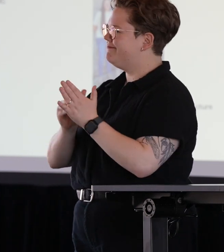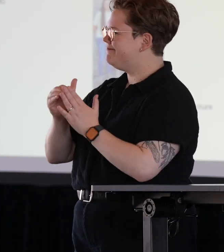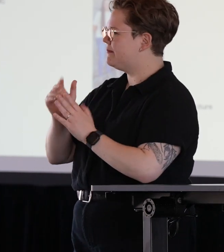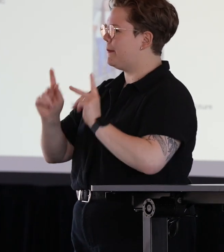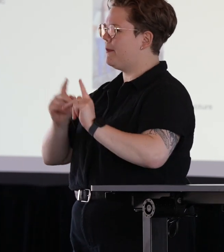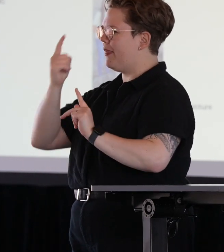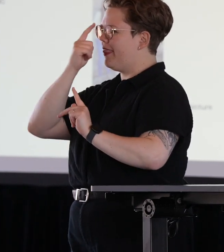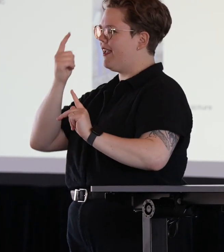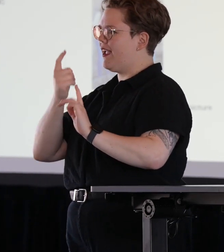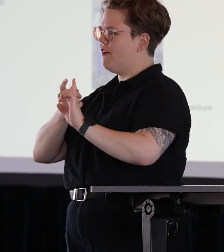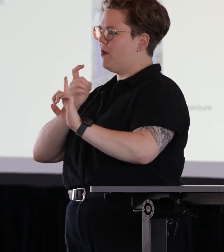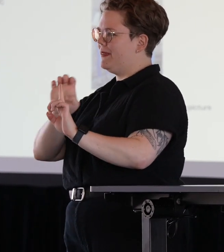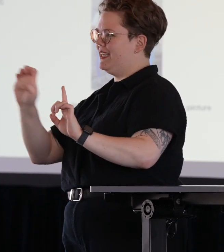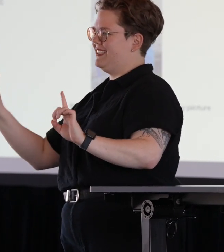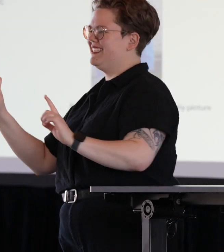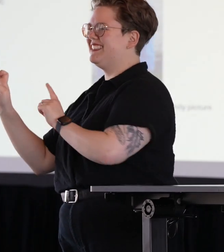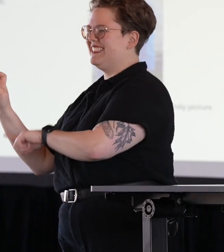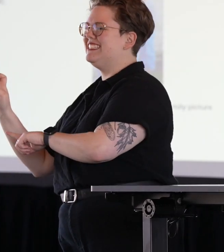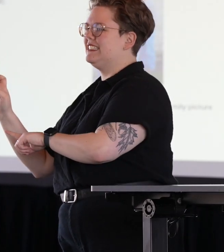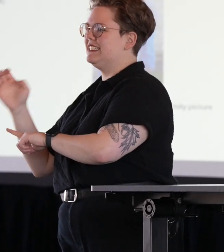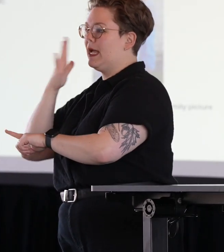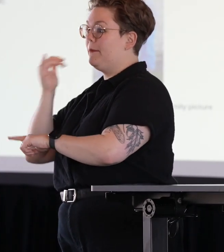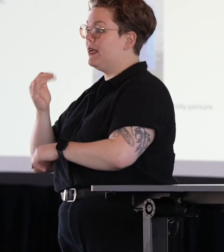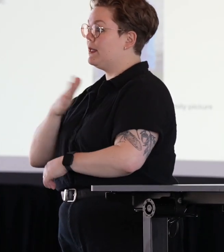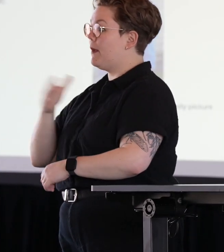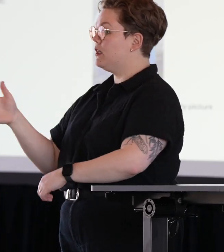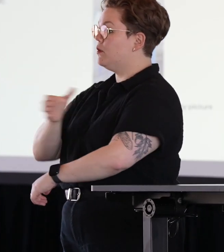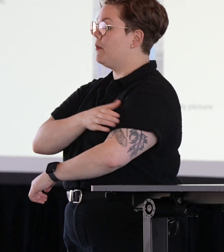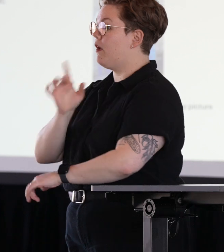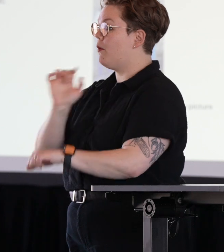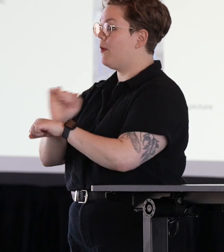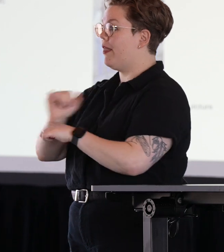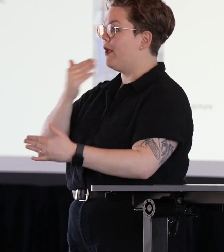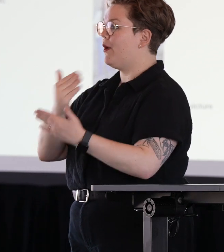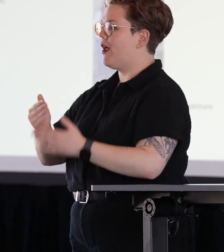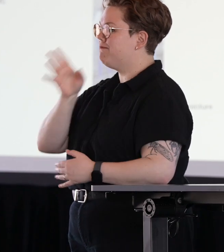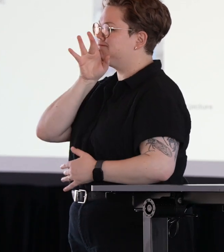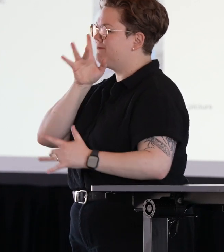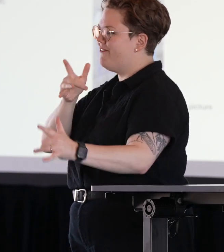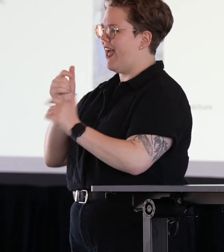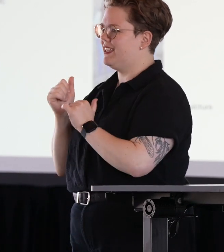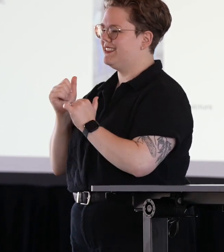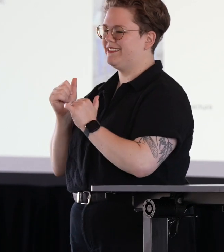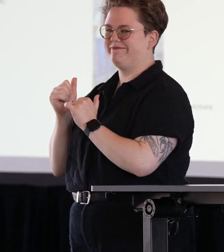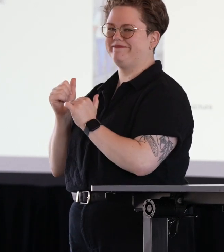think I'm from the East Coast, because one of my superpowers is I'm really good at talking fast. All right, so this is my call